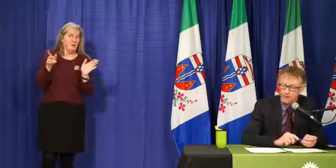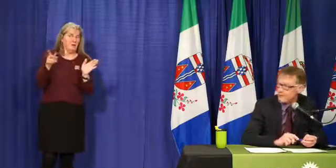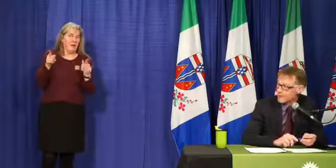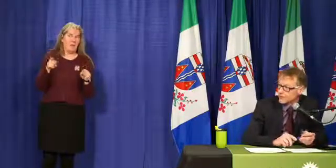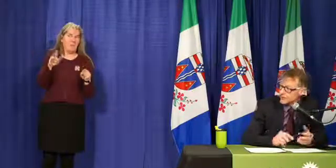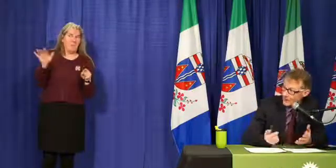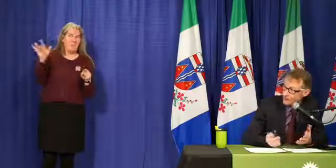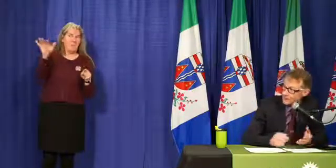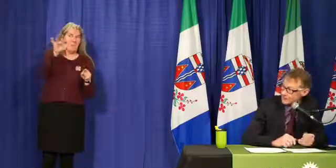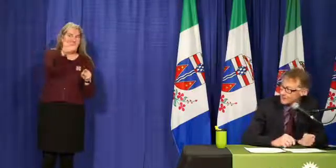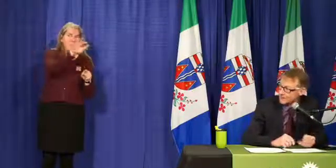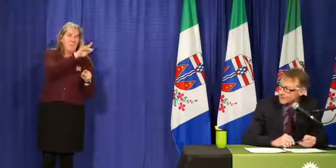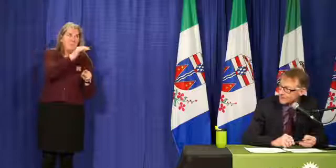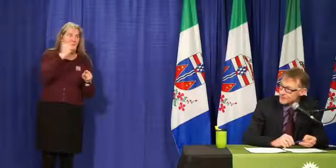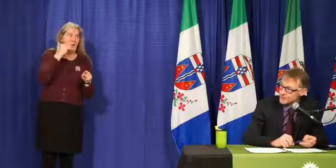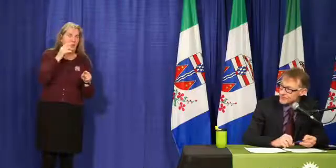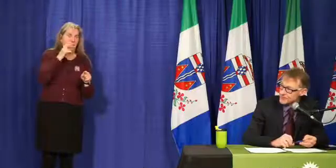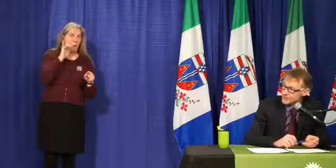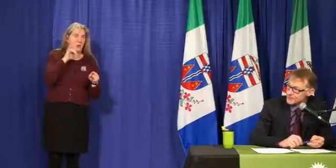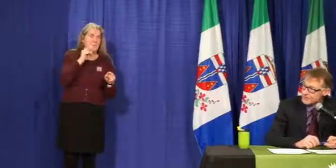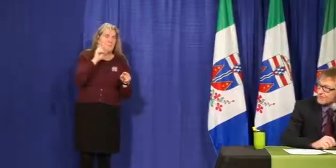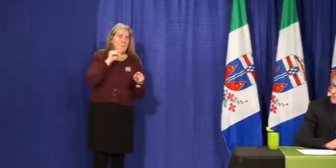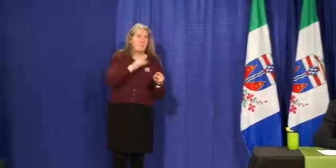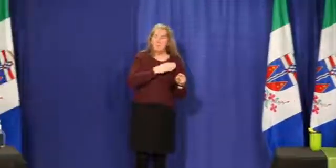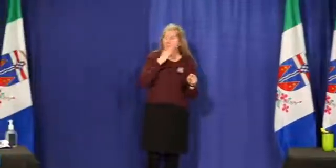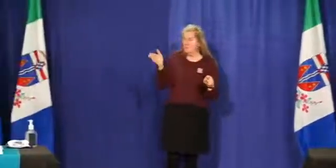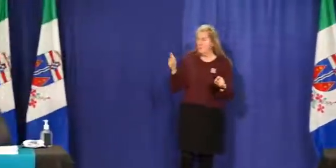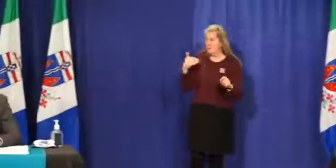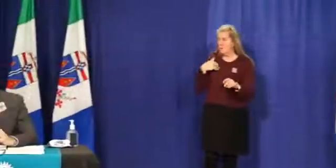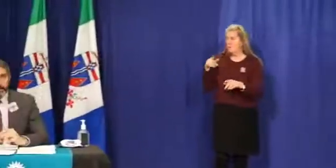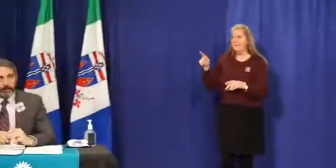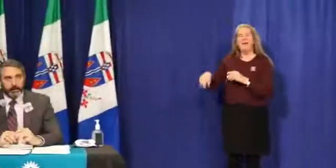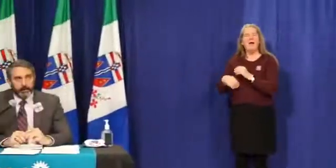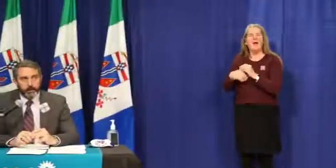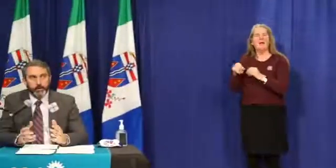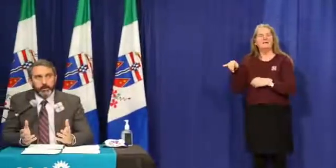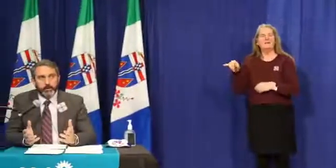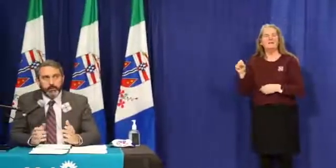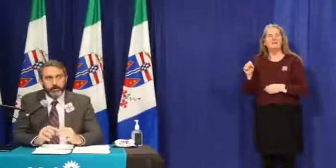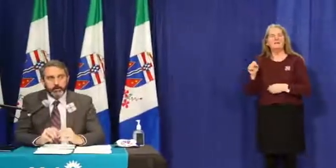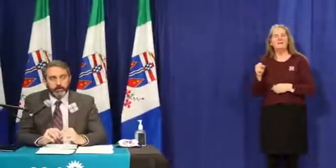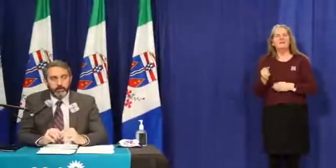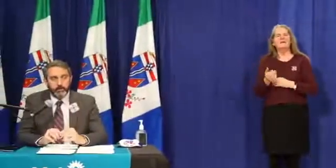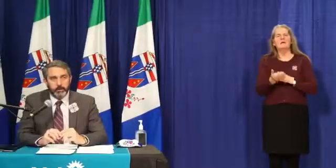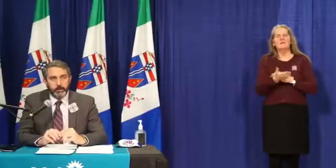institutional level. But perhaps the premier has something to say? I can just add that in our